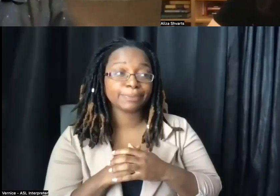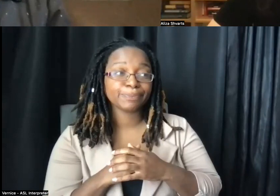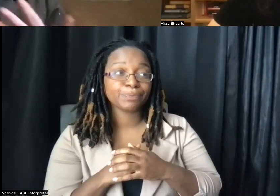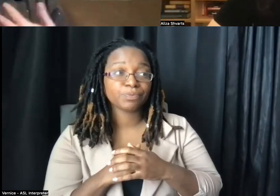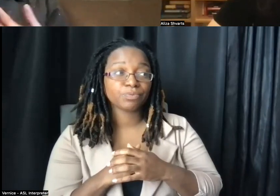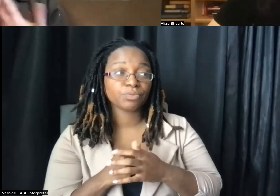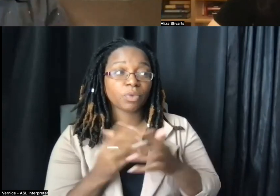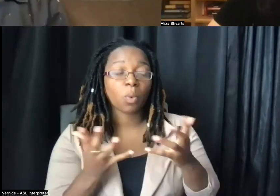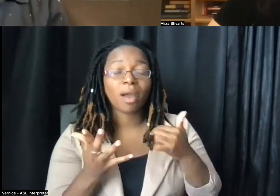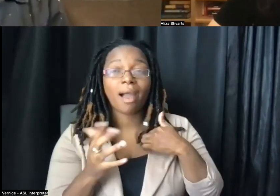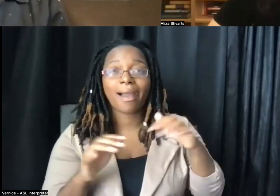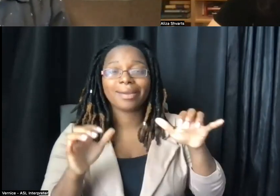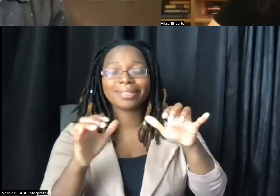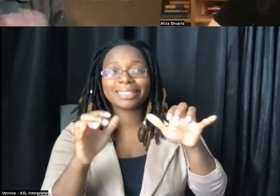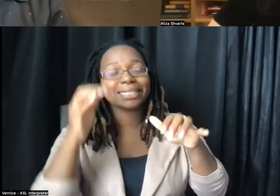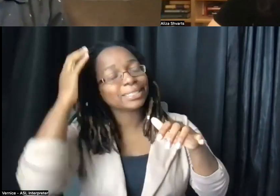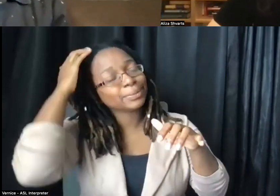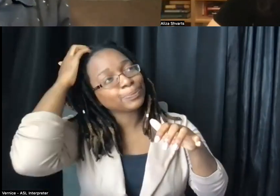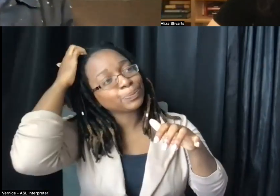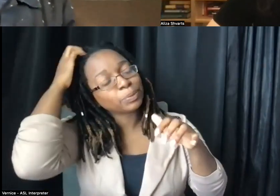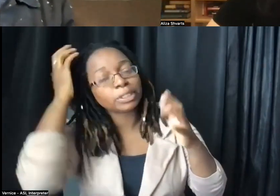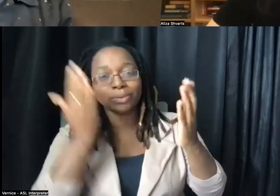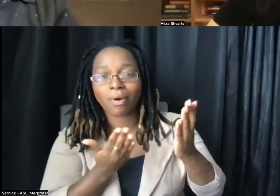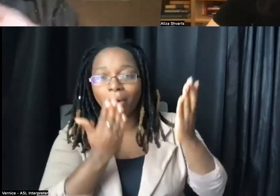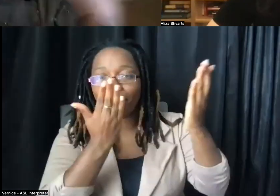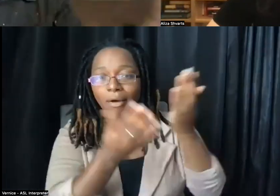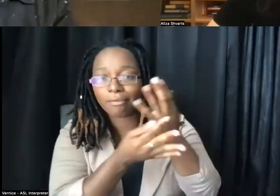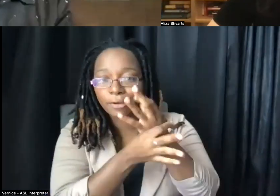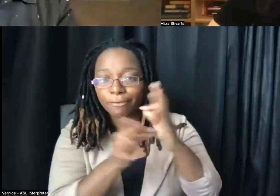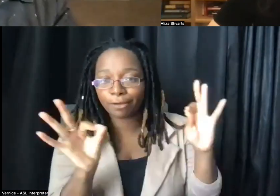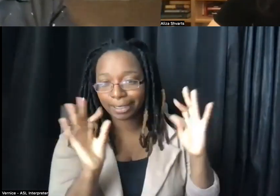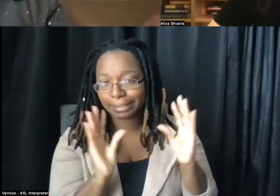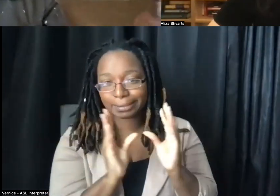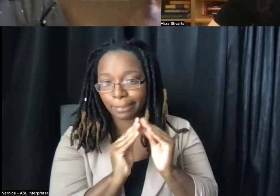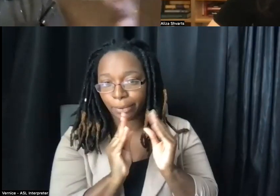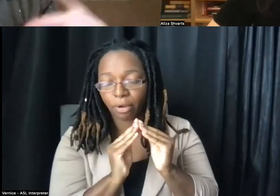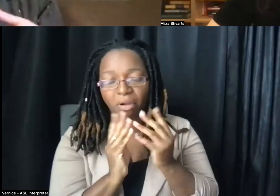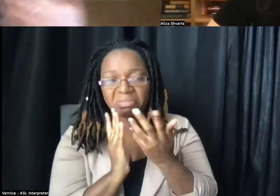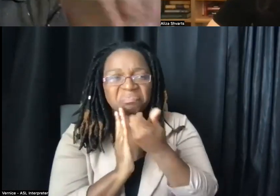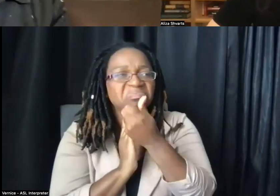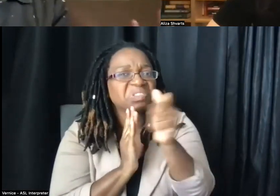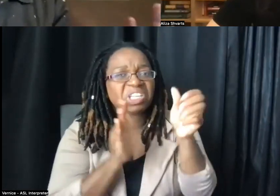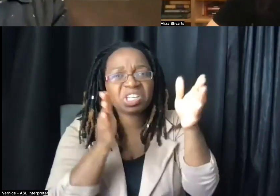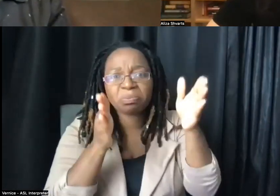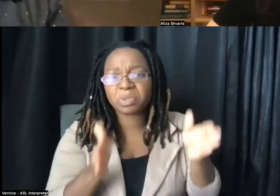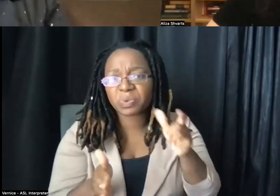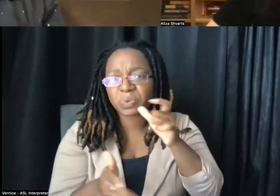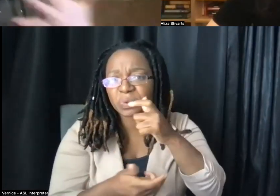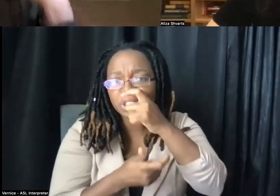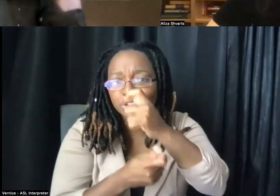one of the things that I did was offer free seminars to anybody